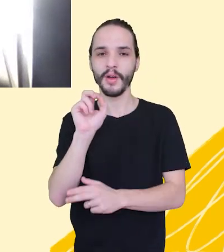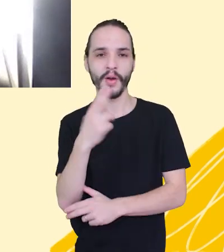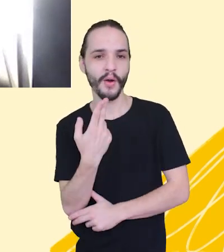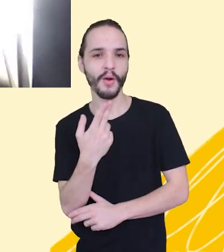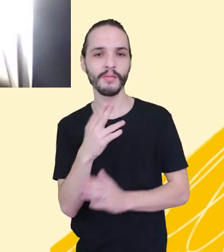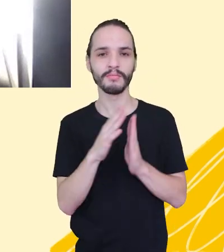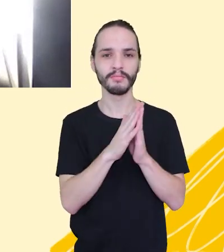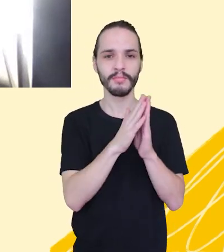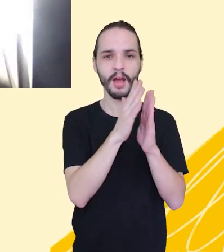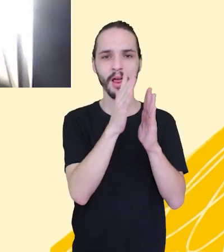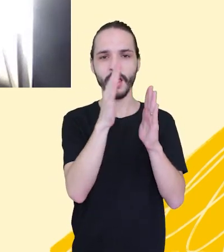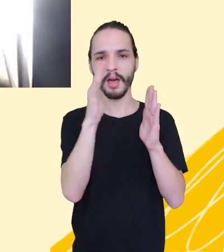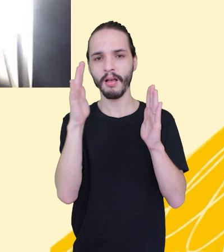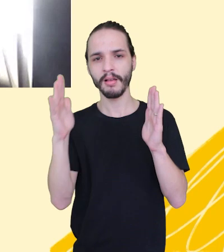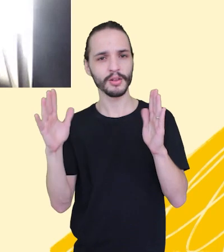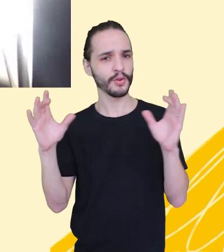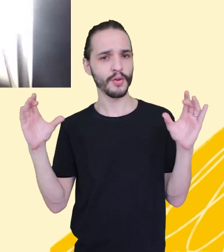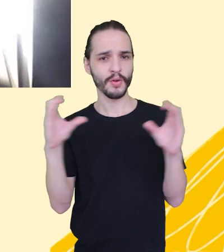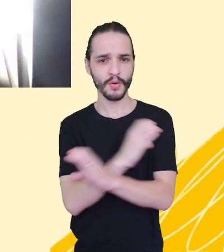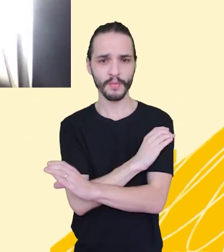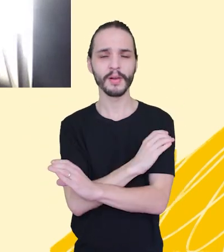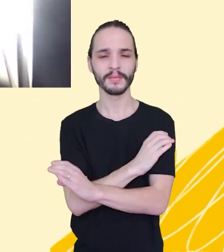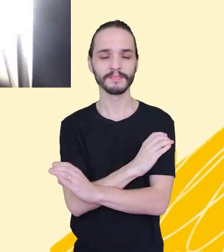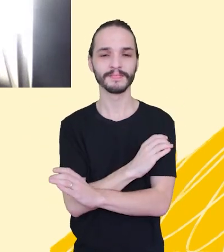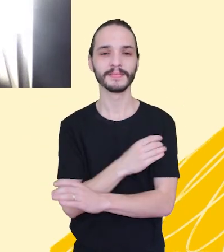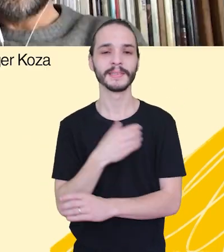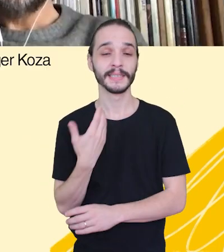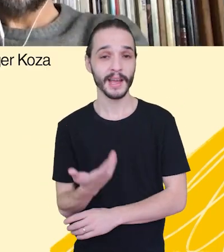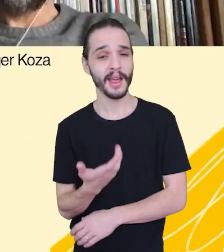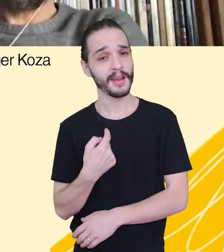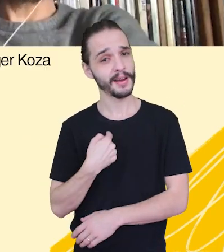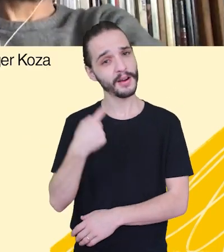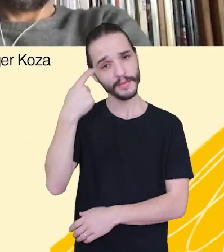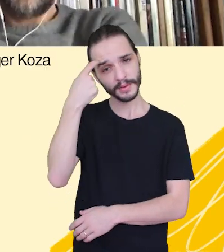And then, I thought ok, but this is nice. So...